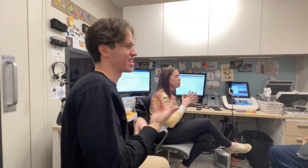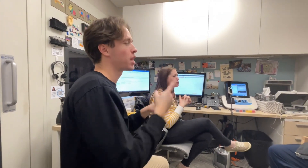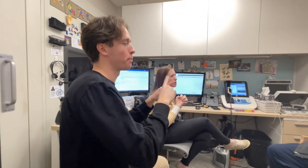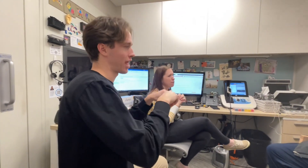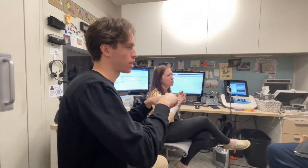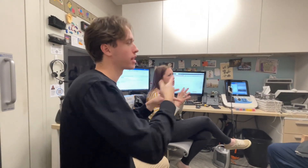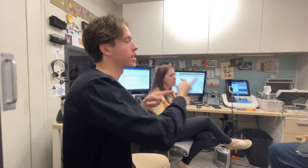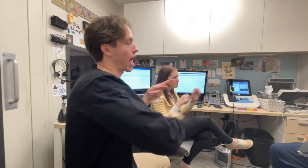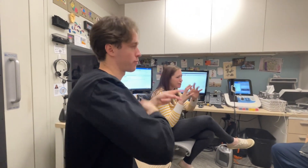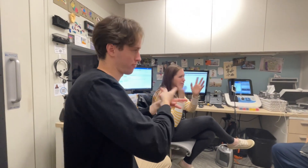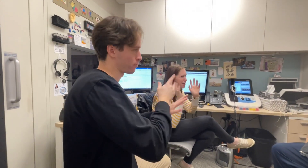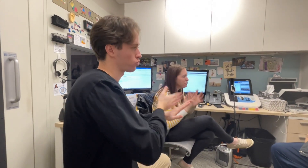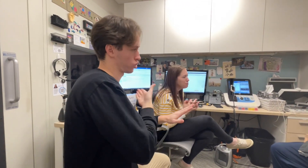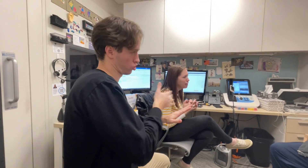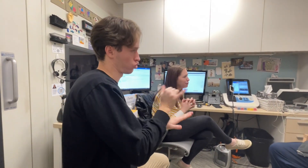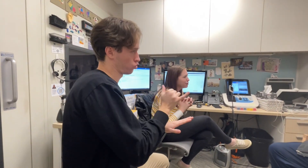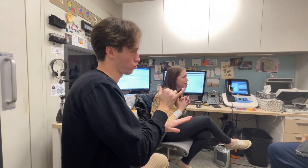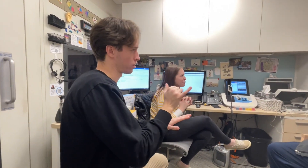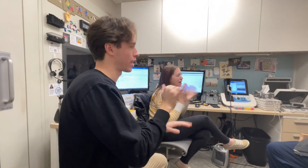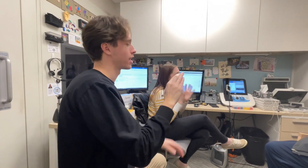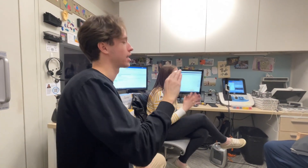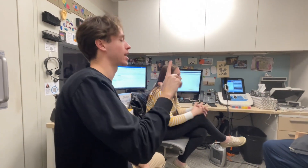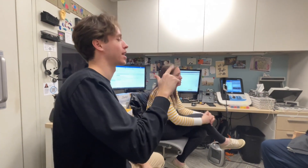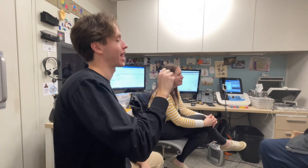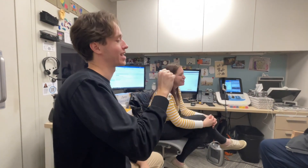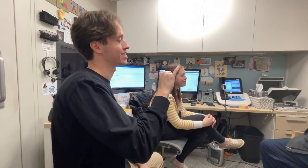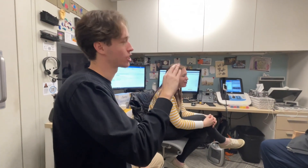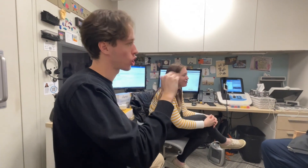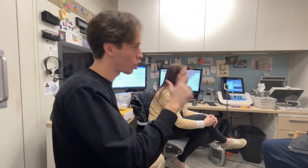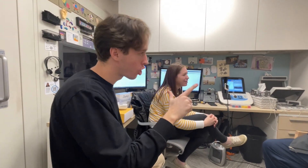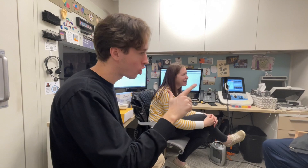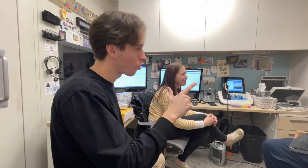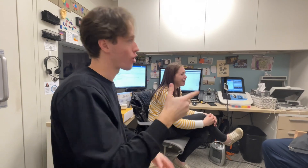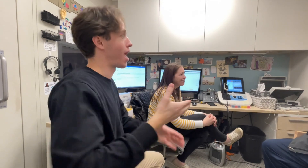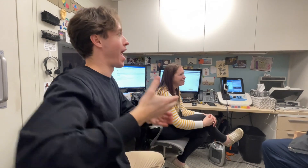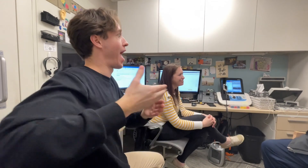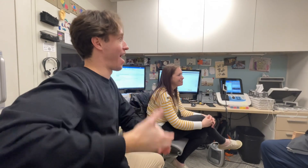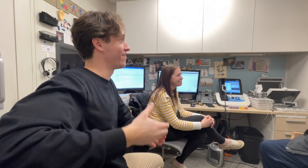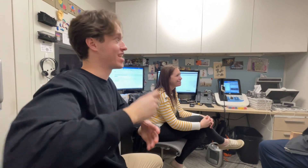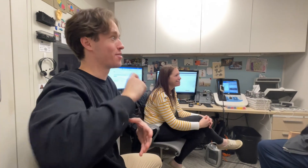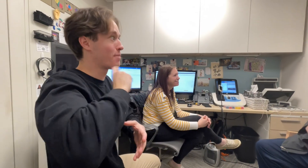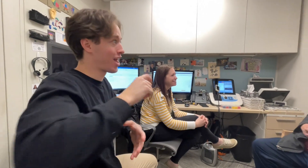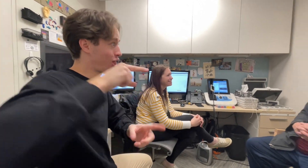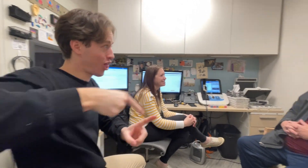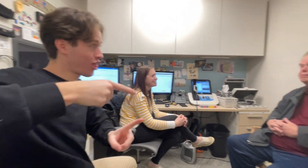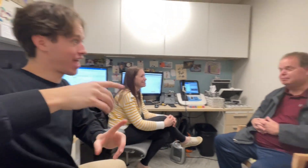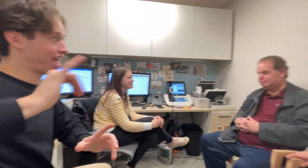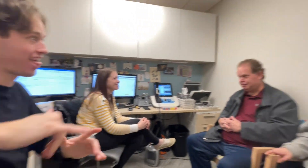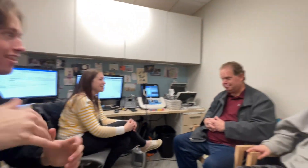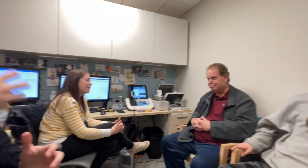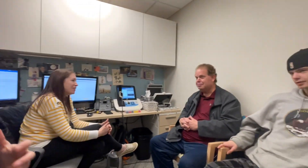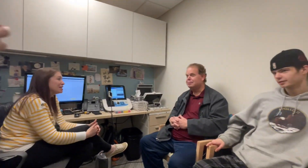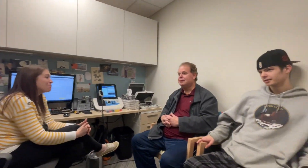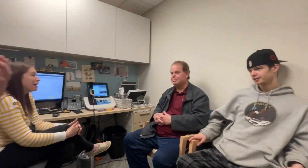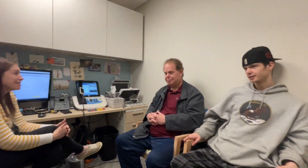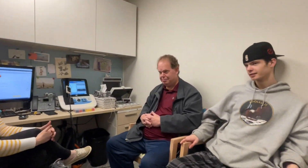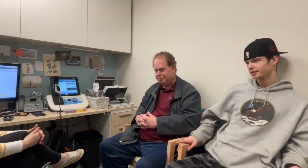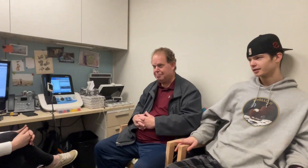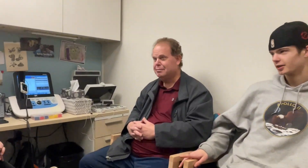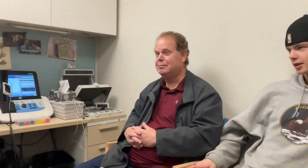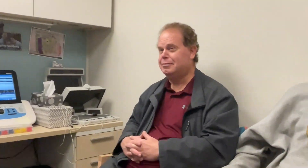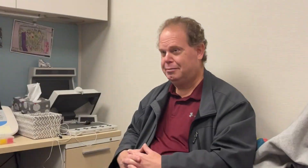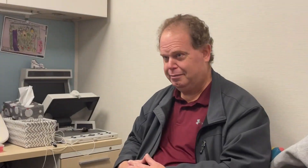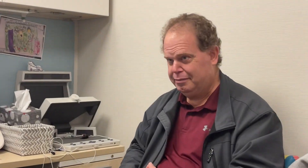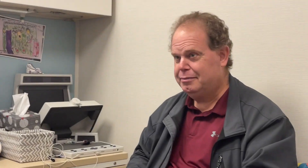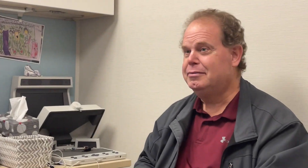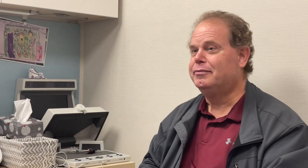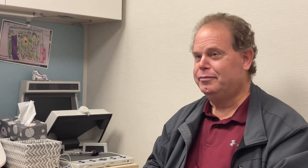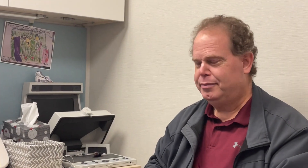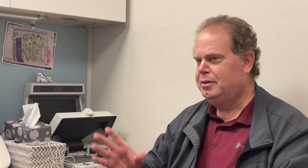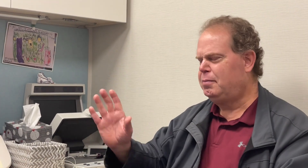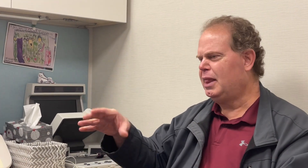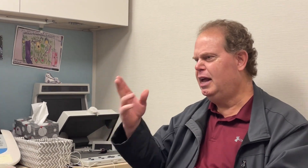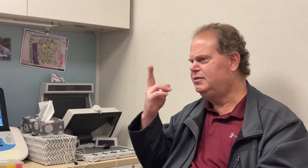music versus like heavy metal or something I don't know so yeah so it depends yeah that's